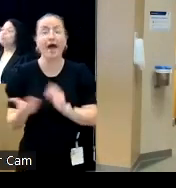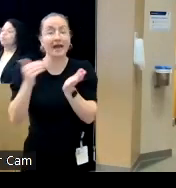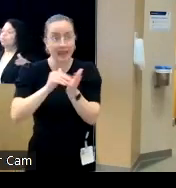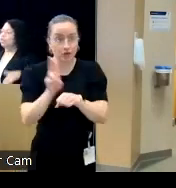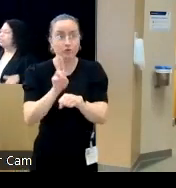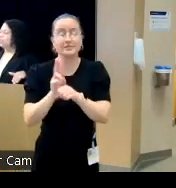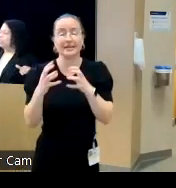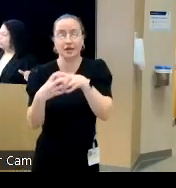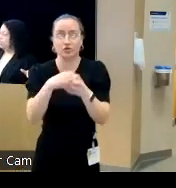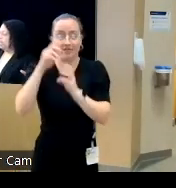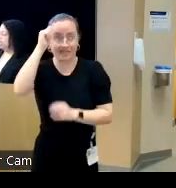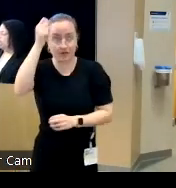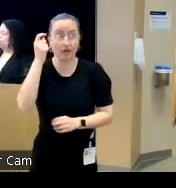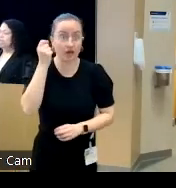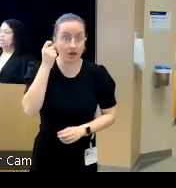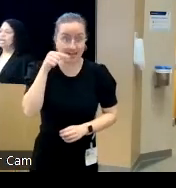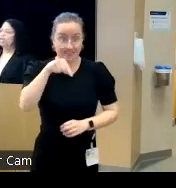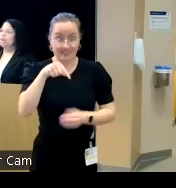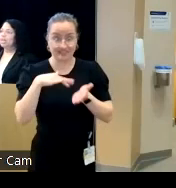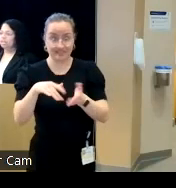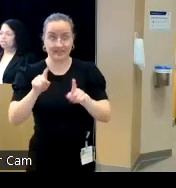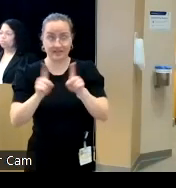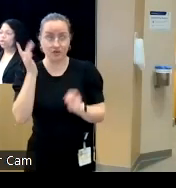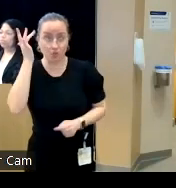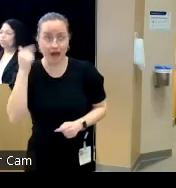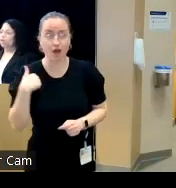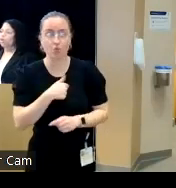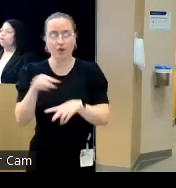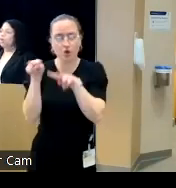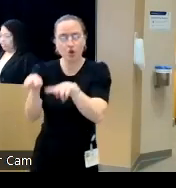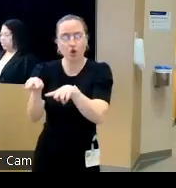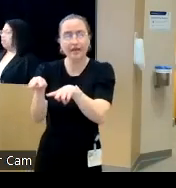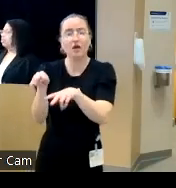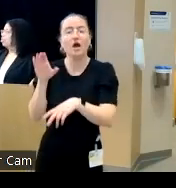but what we are doing differently here is we're looking at a mechanism for cortisol